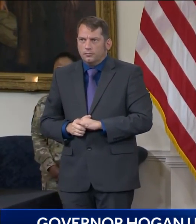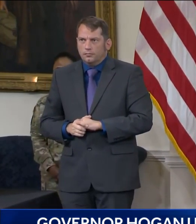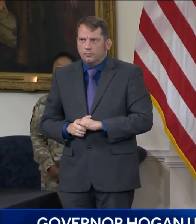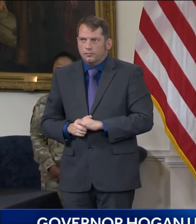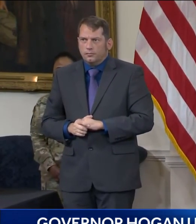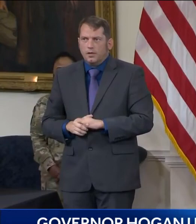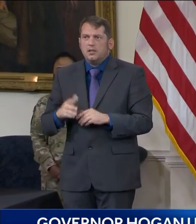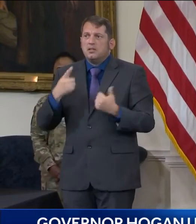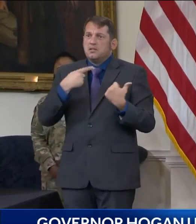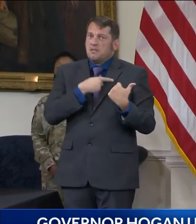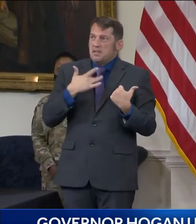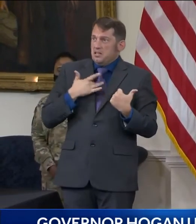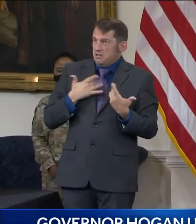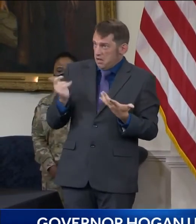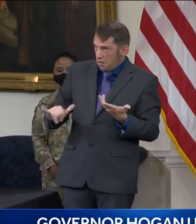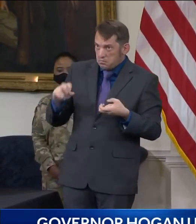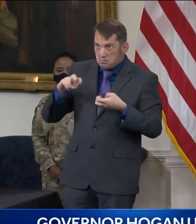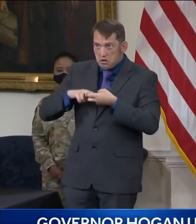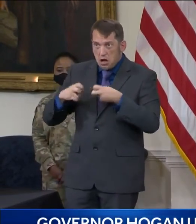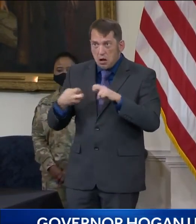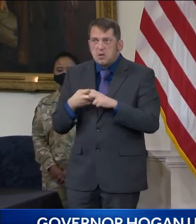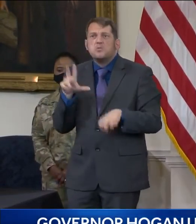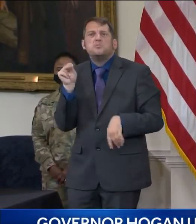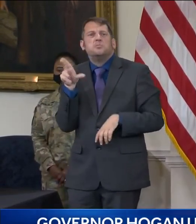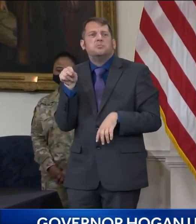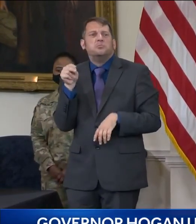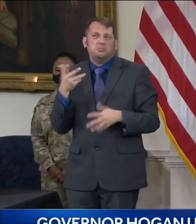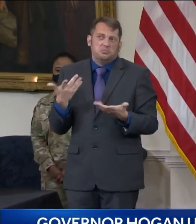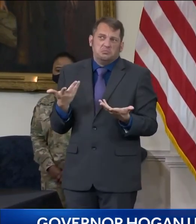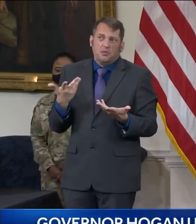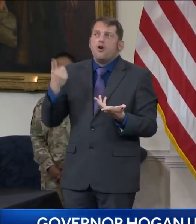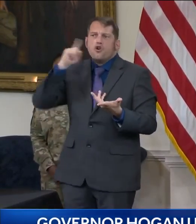BEEN AN ISSUE THAT HAS COME BEFORE US.